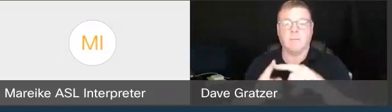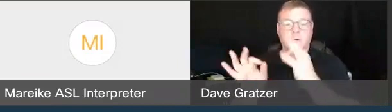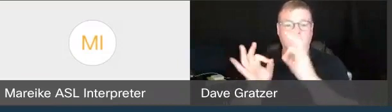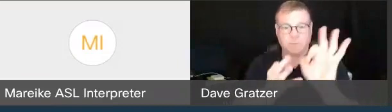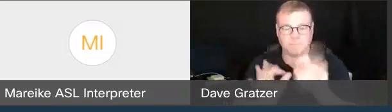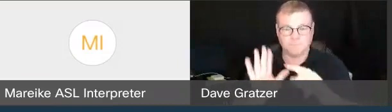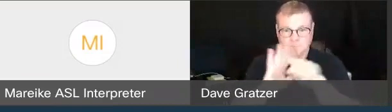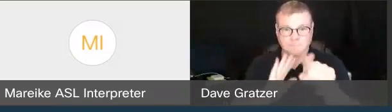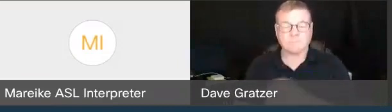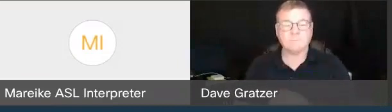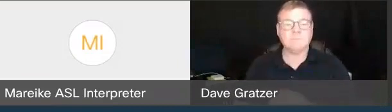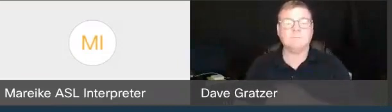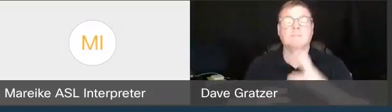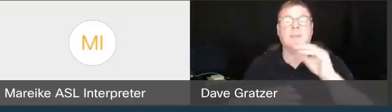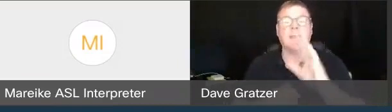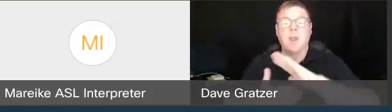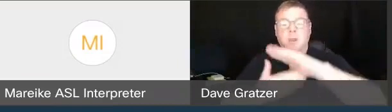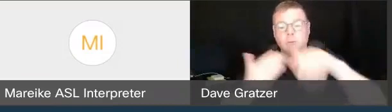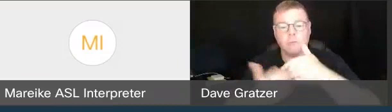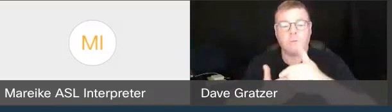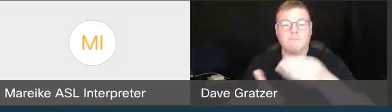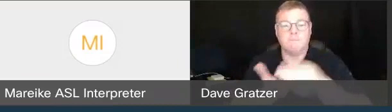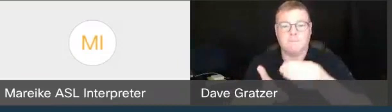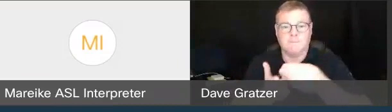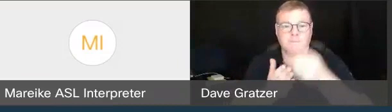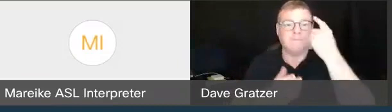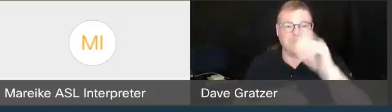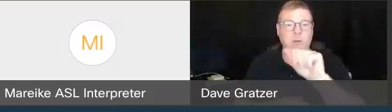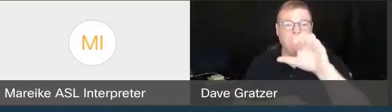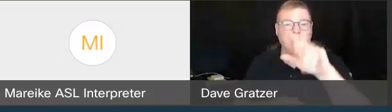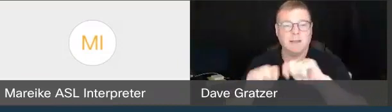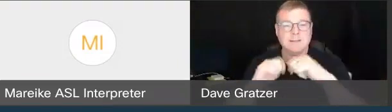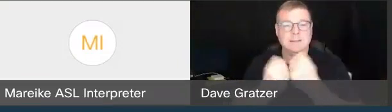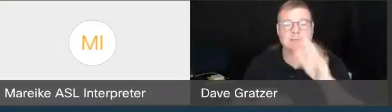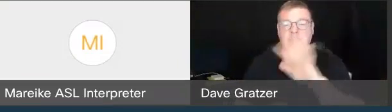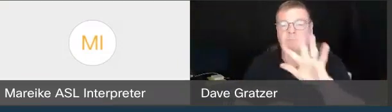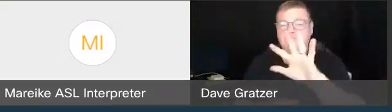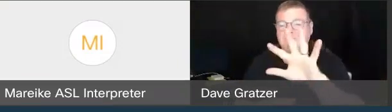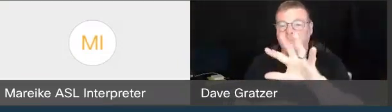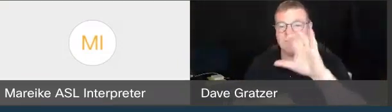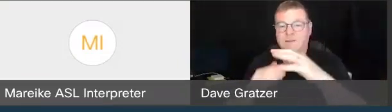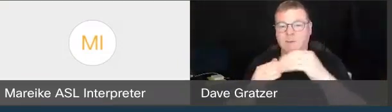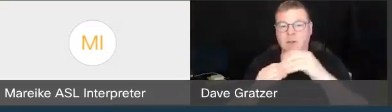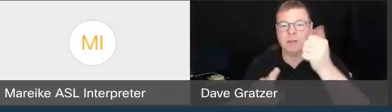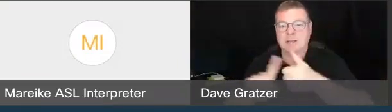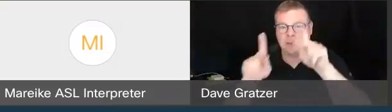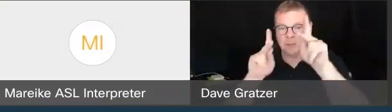wraparound funds in New York State for our ACT teams, usually about $500 per client per year,